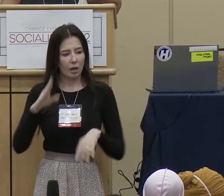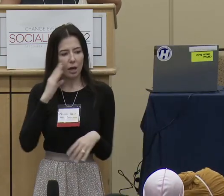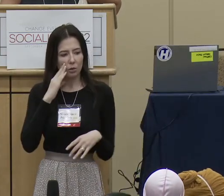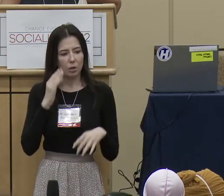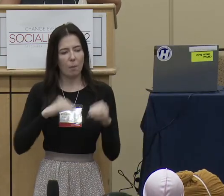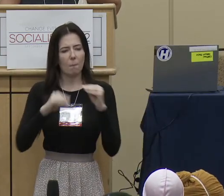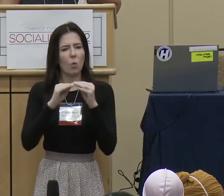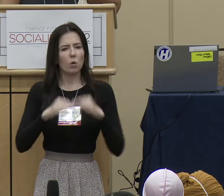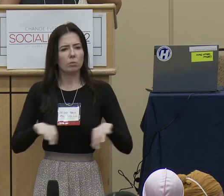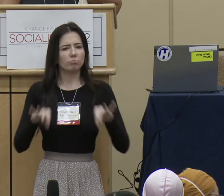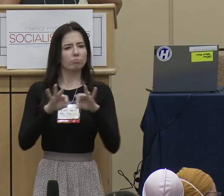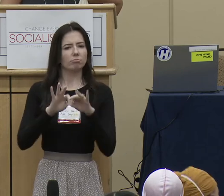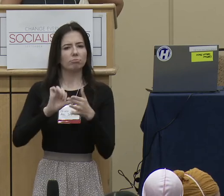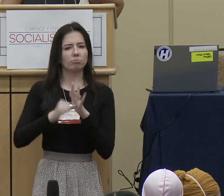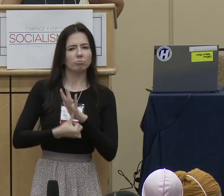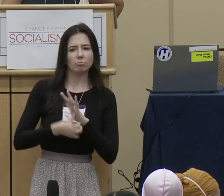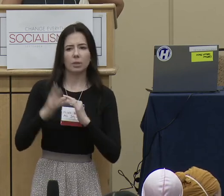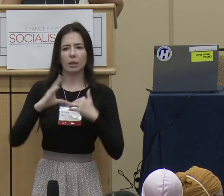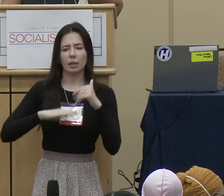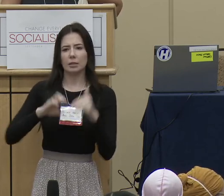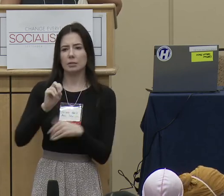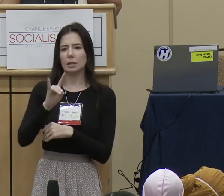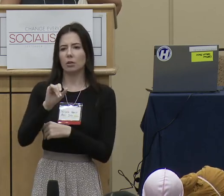of capitalism, but I think this is more significant than the